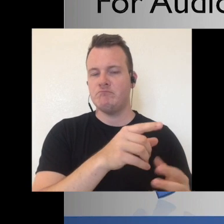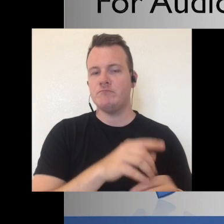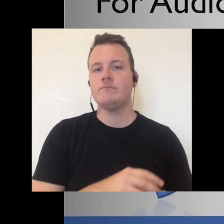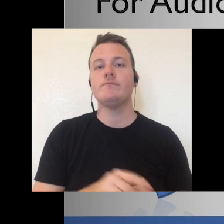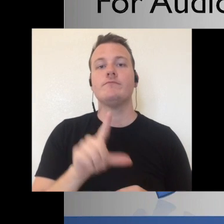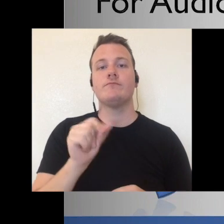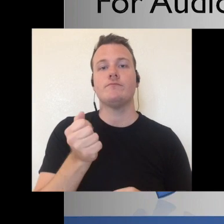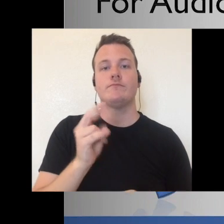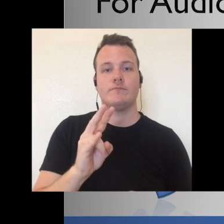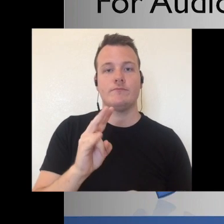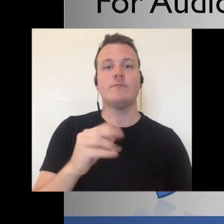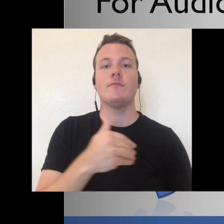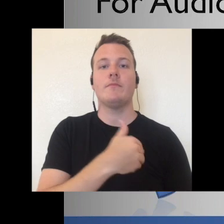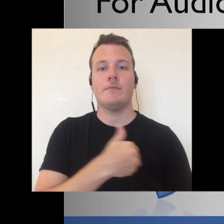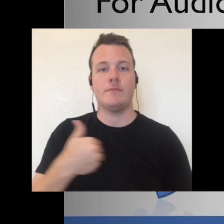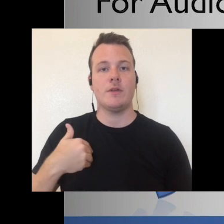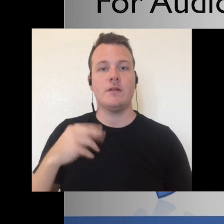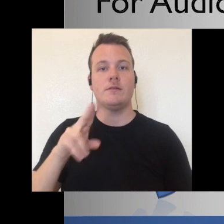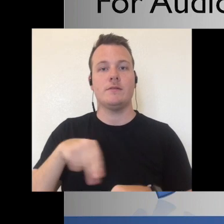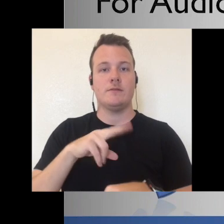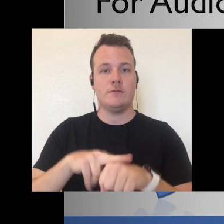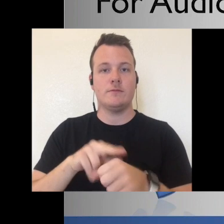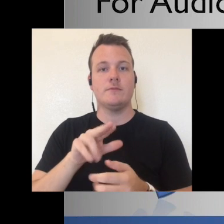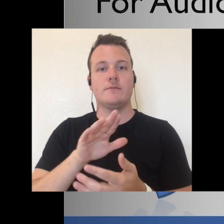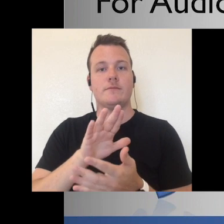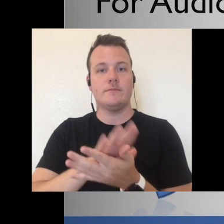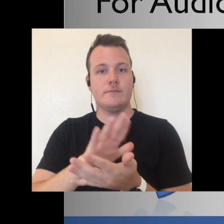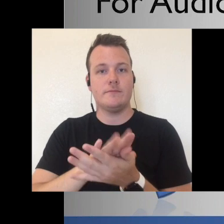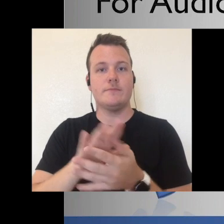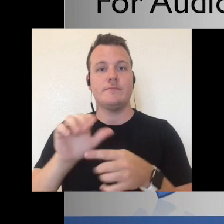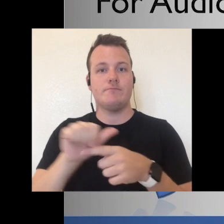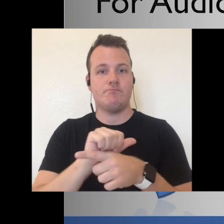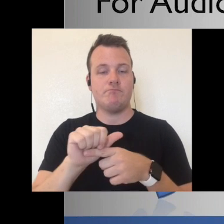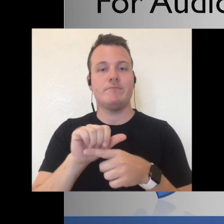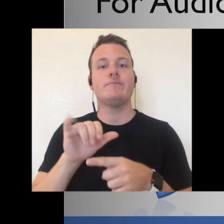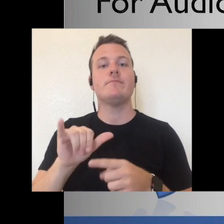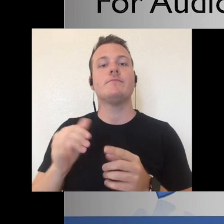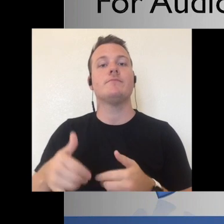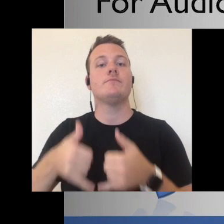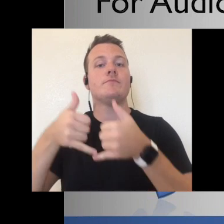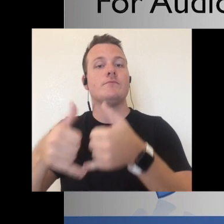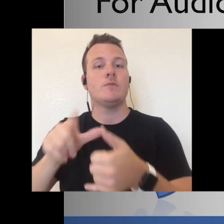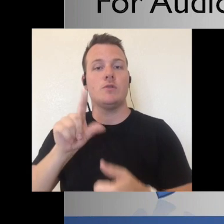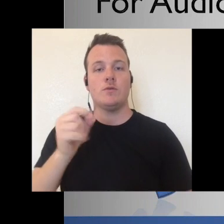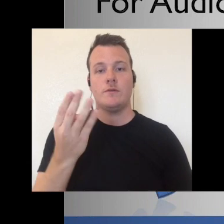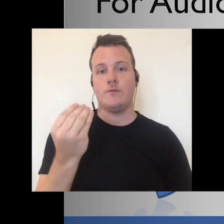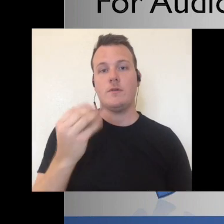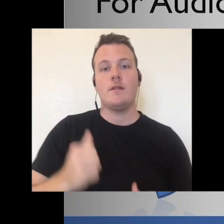2017 fellow of the National Academies of Practice, was presented the 2014 Lifetime